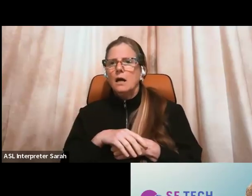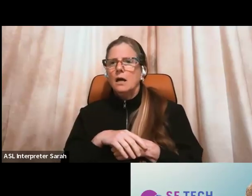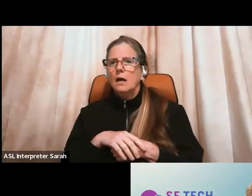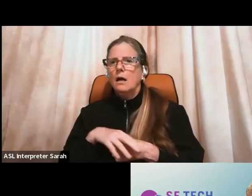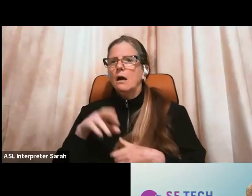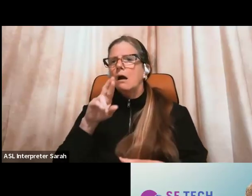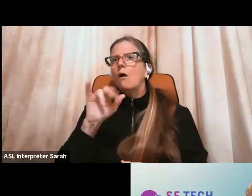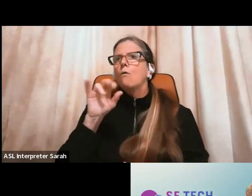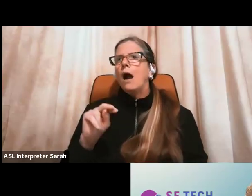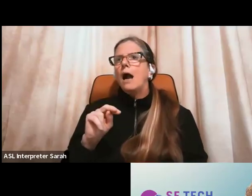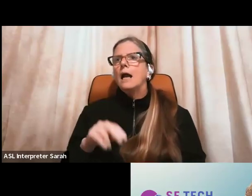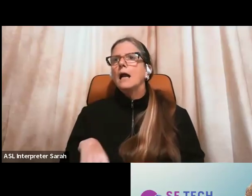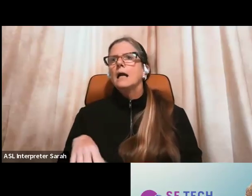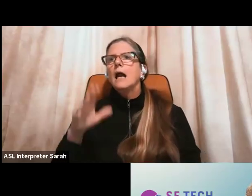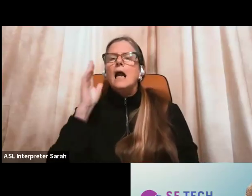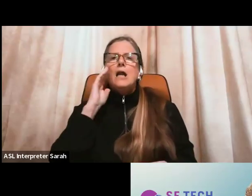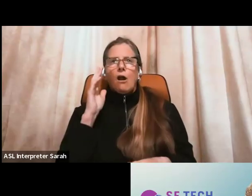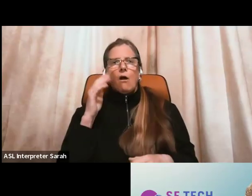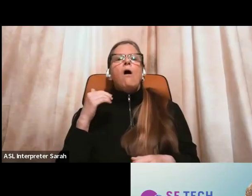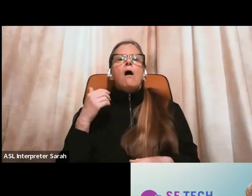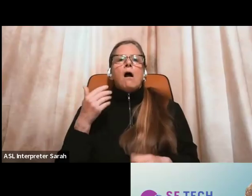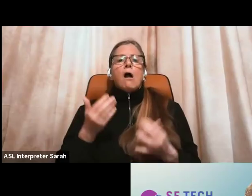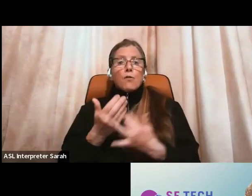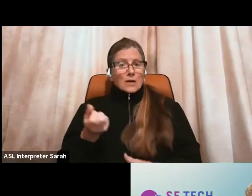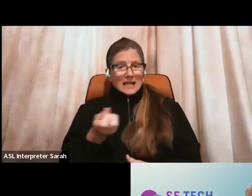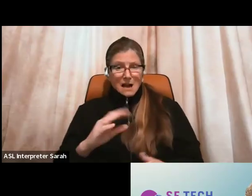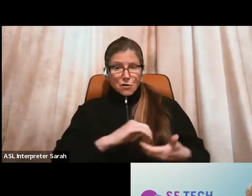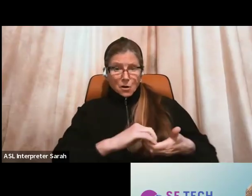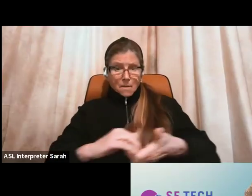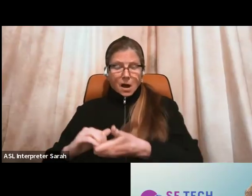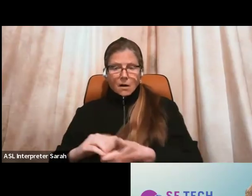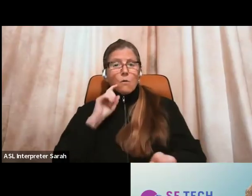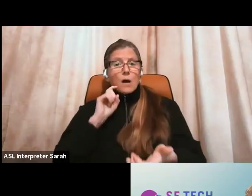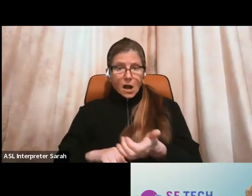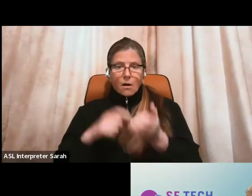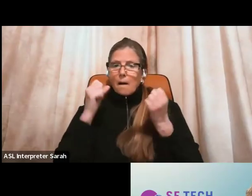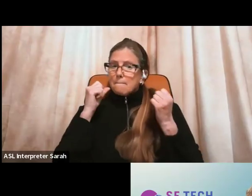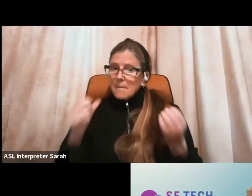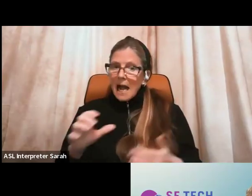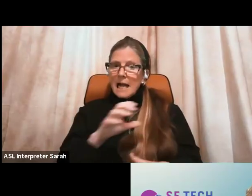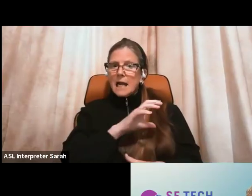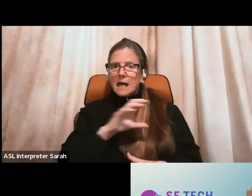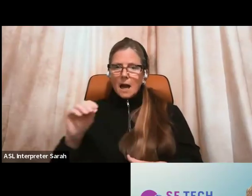partners, we see many companies embracing a co-designing approach, which brings people